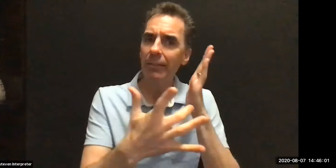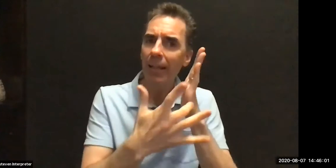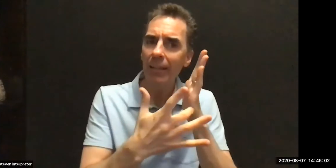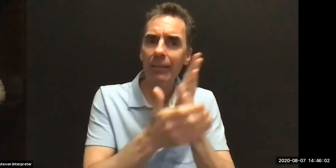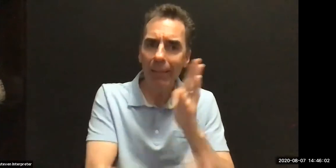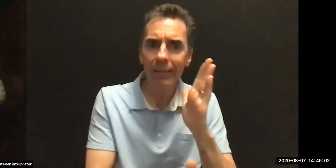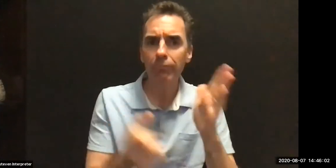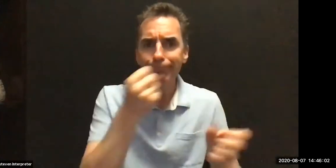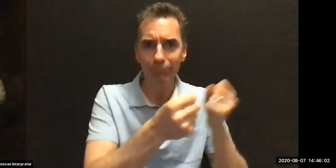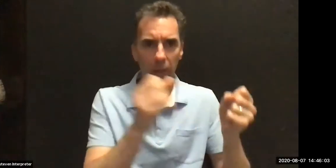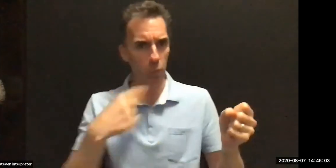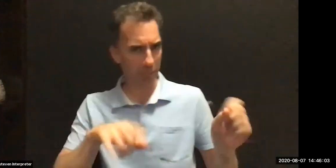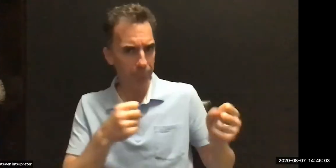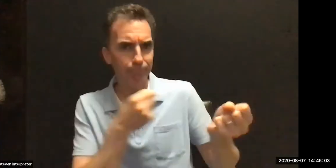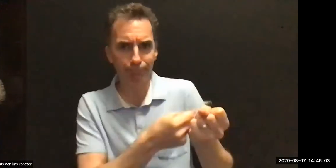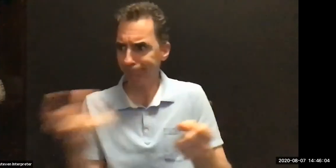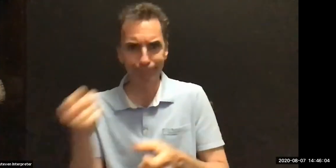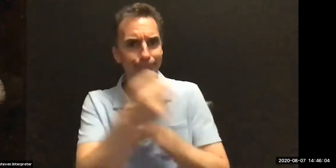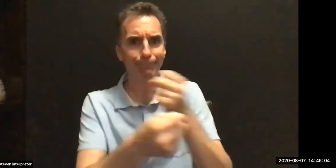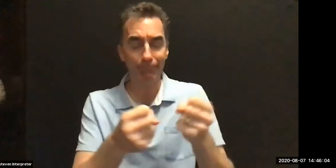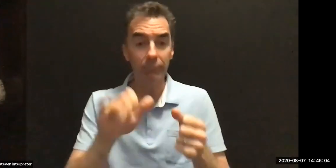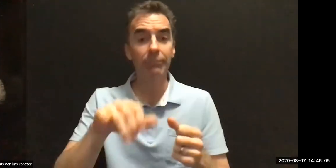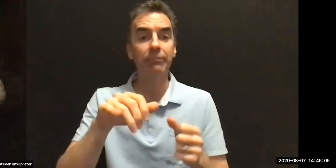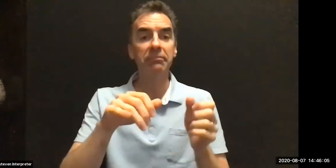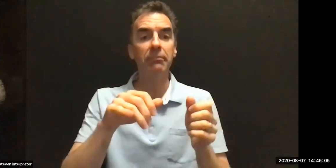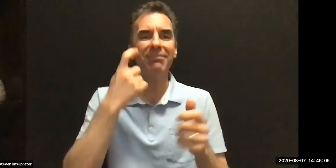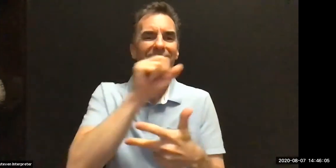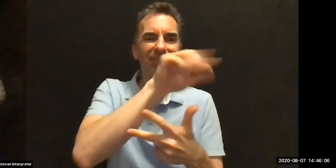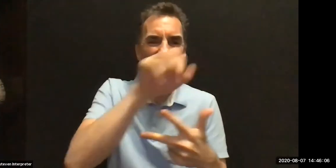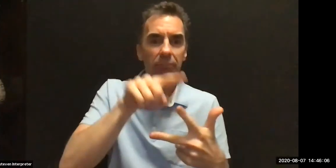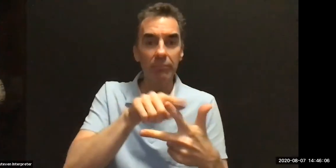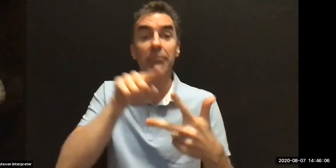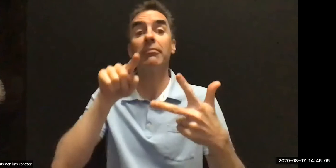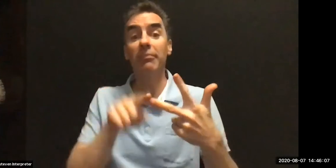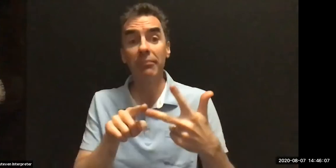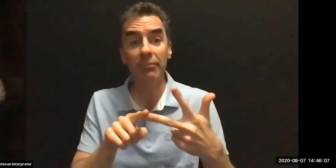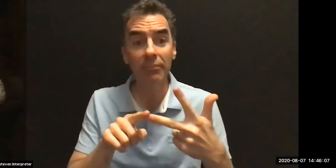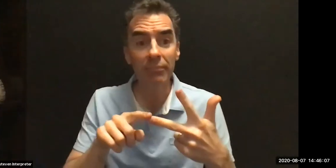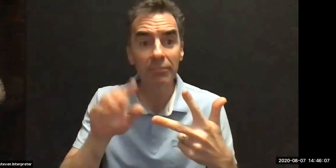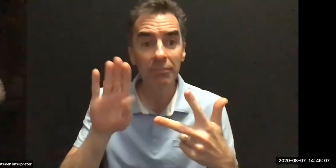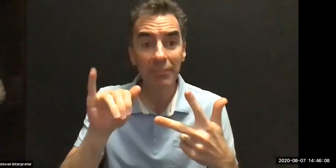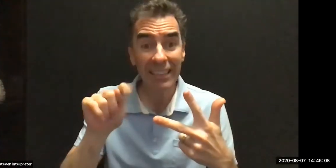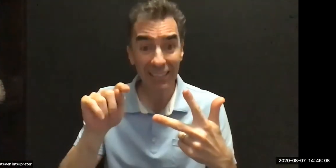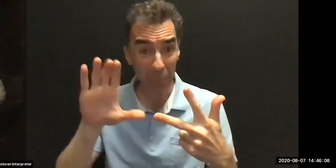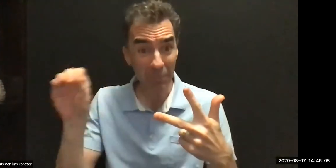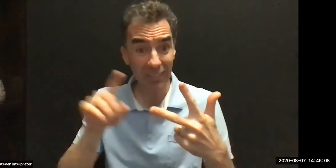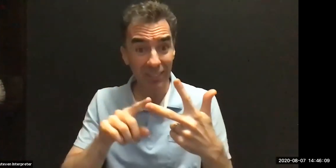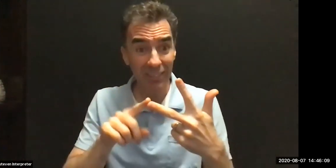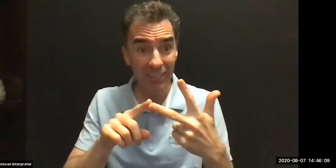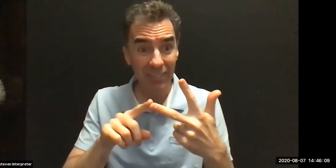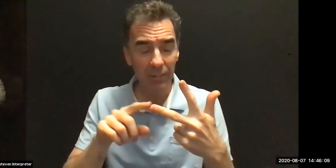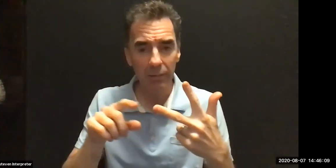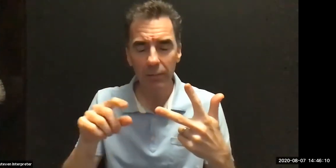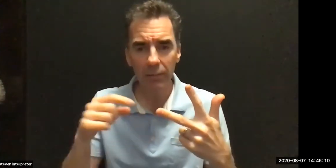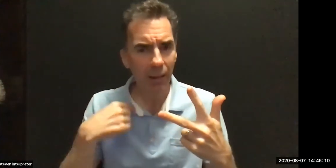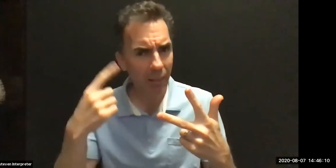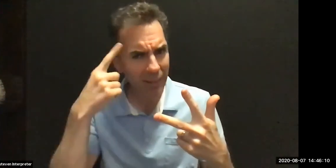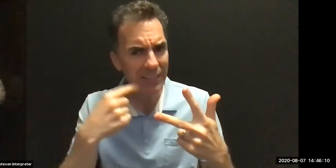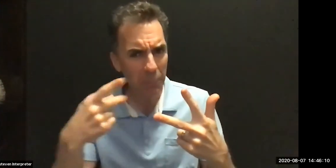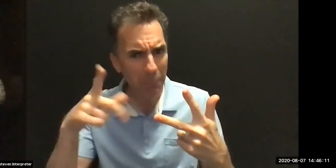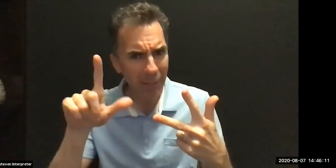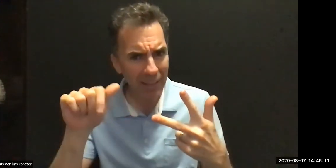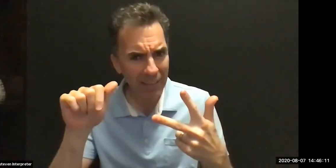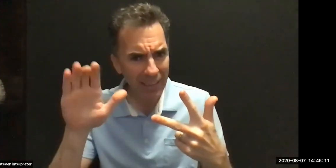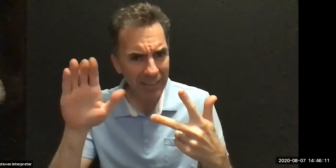Channelle Charest: And then the third component of bitwise is place. So you guys may or may not have seen the wildly painted buildings in downtown Fresno.